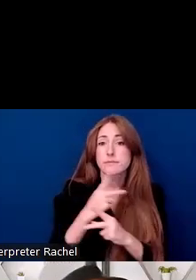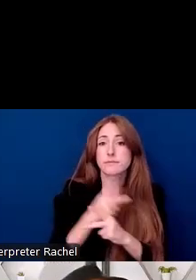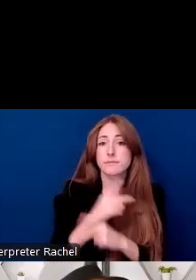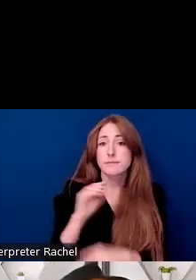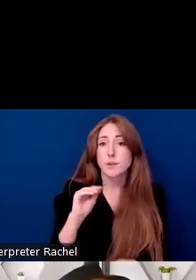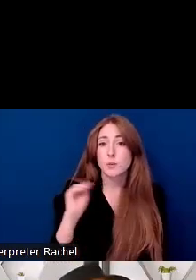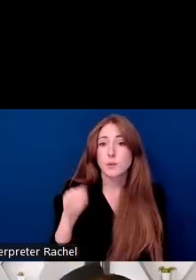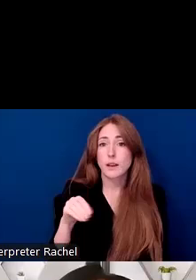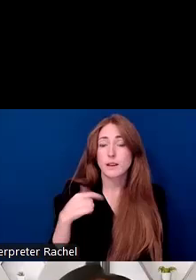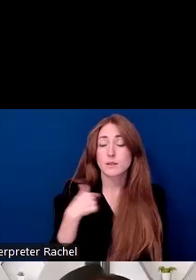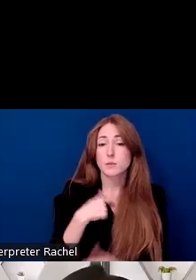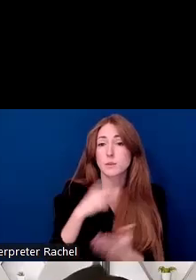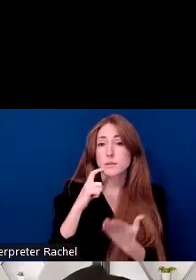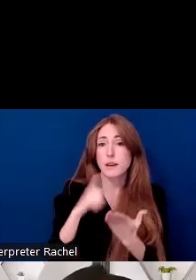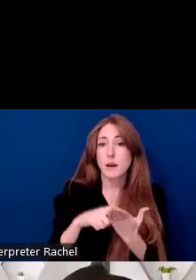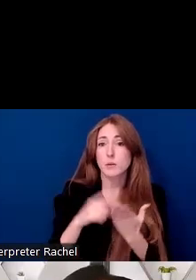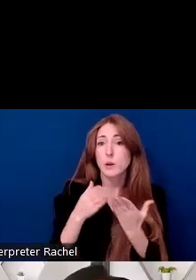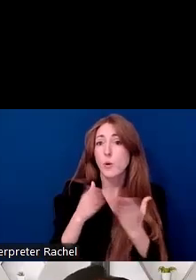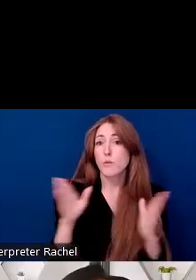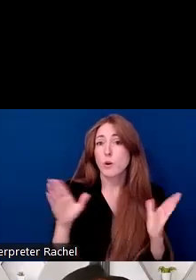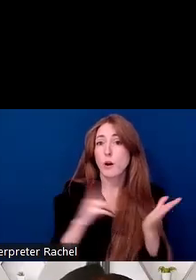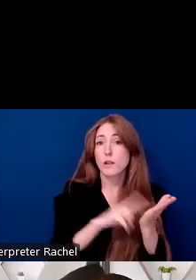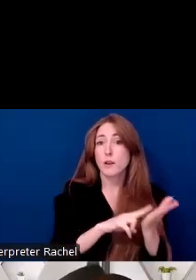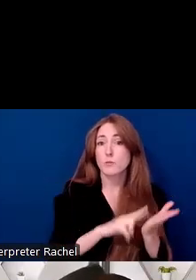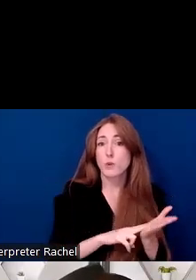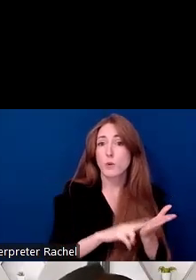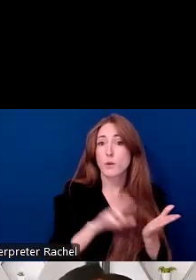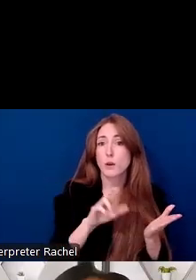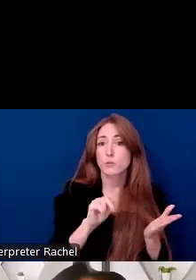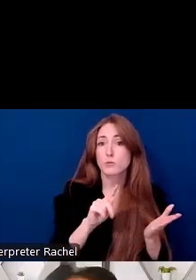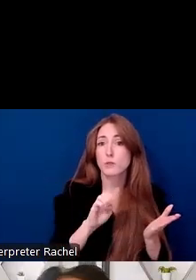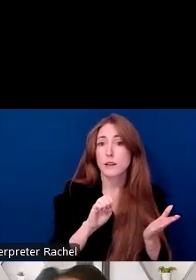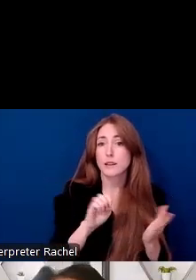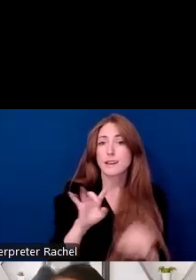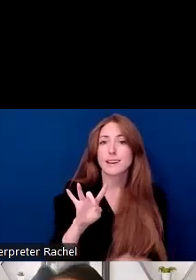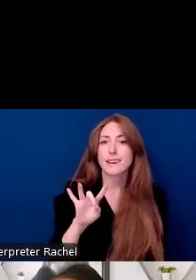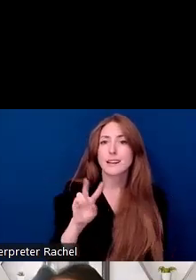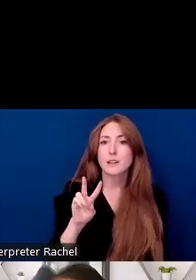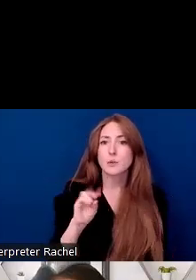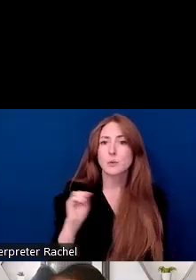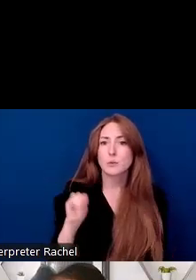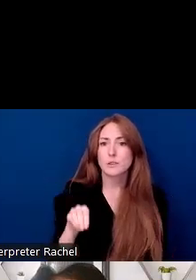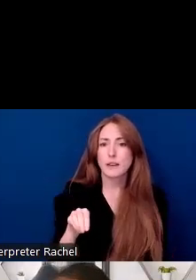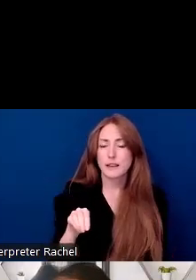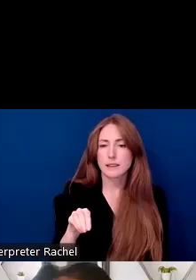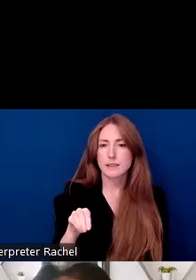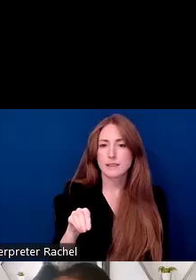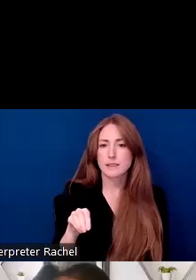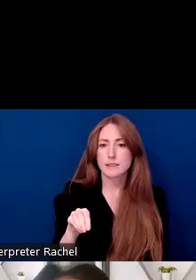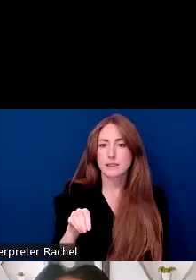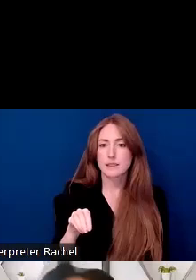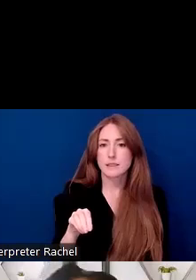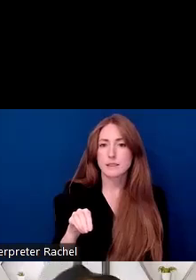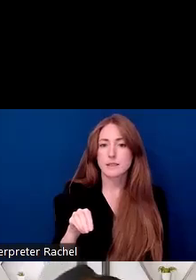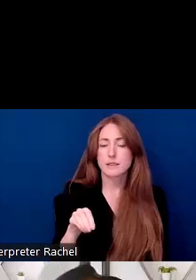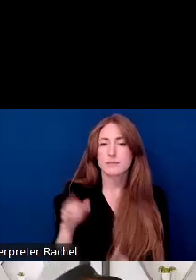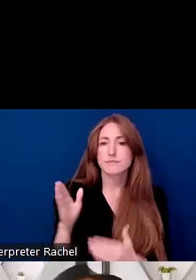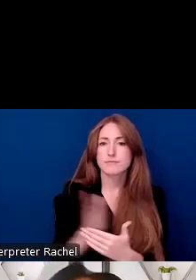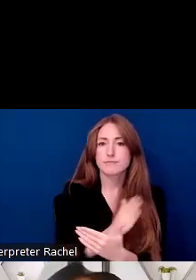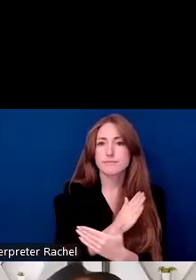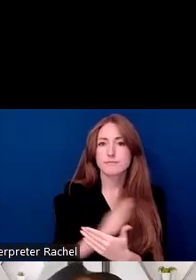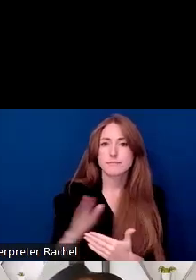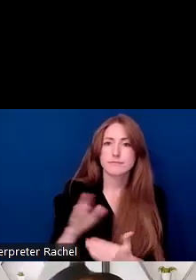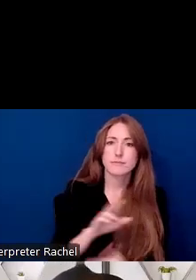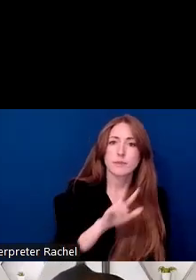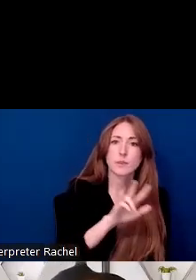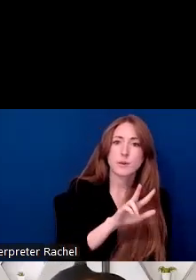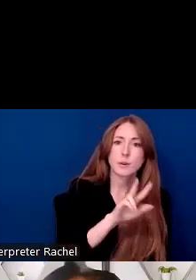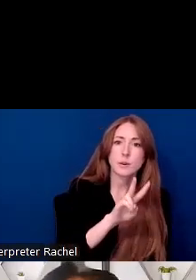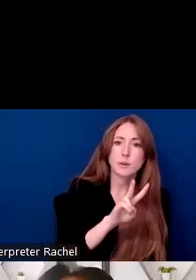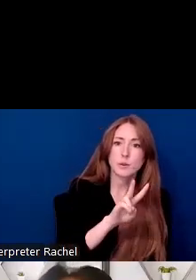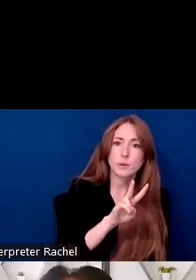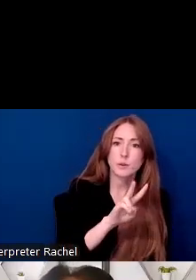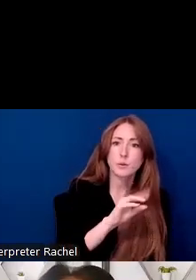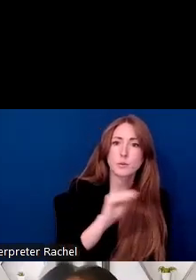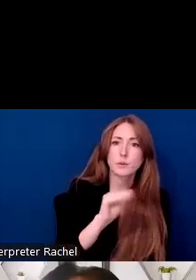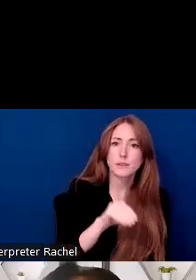overall enrollment rate was 82%, ranging from 32% to 111 studies. Next please.